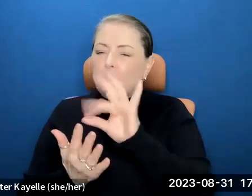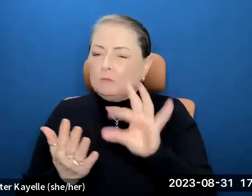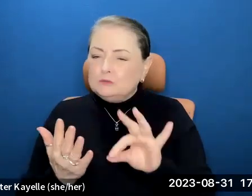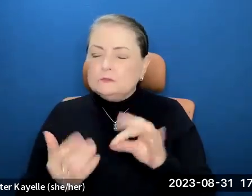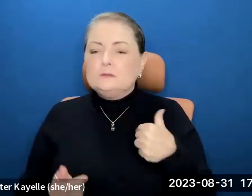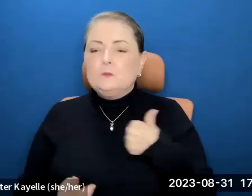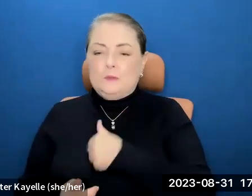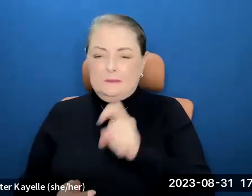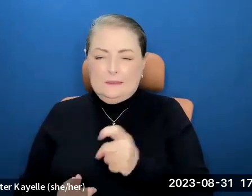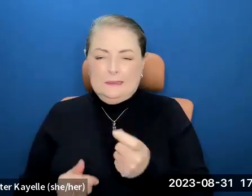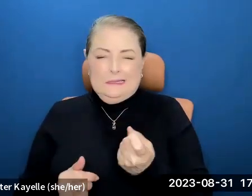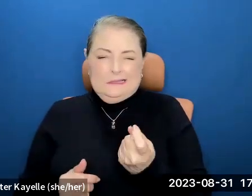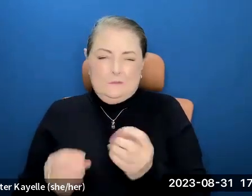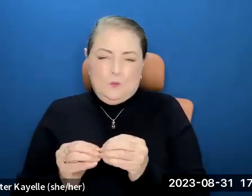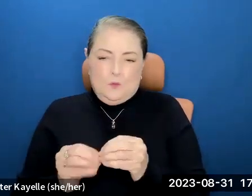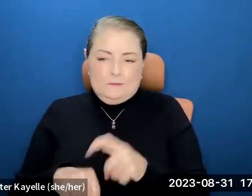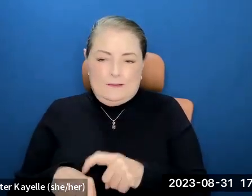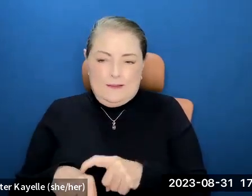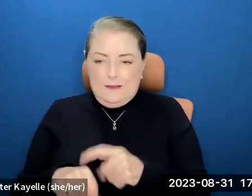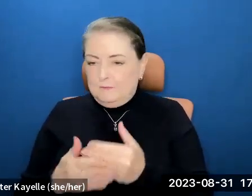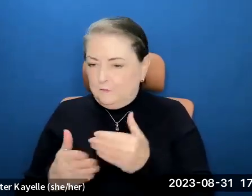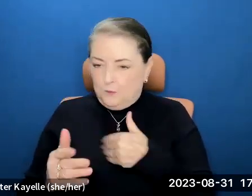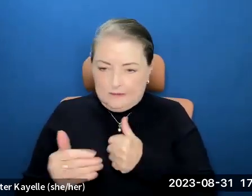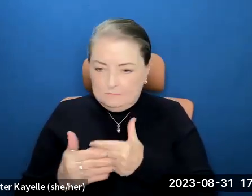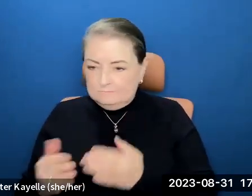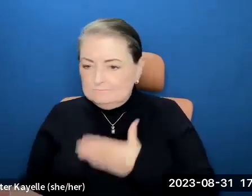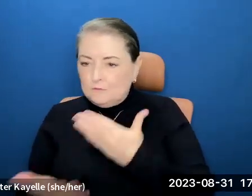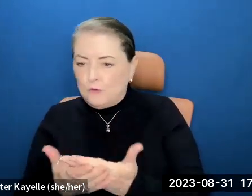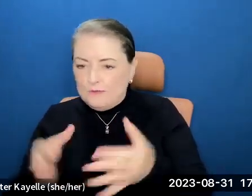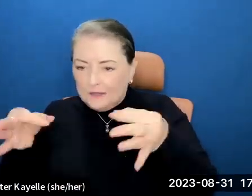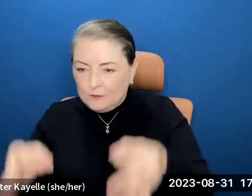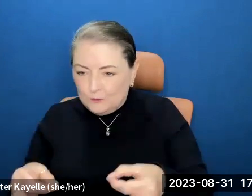just need a little more time before we could come to a conclusion and make a recommendation